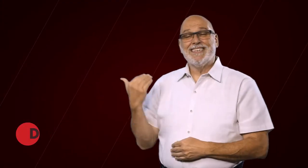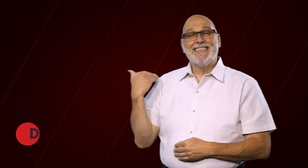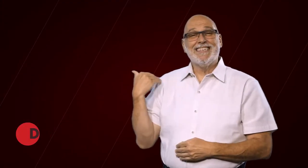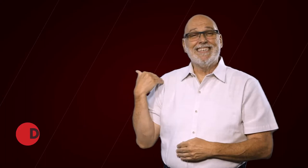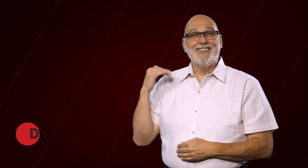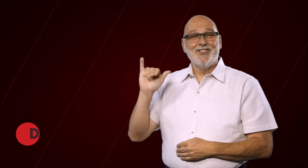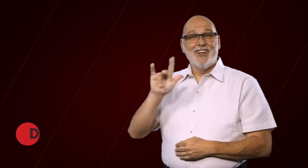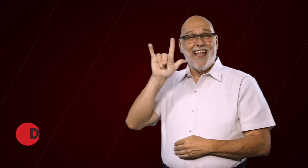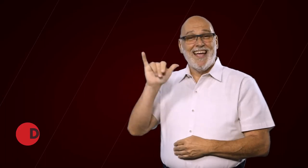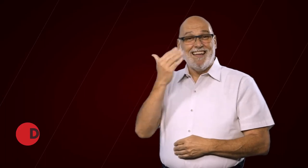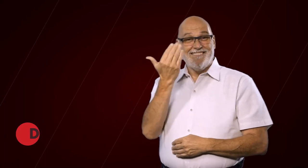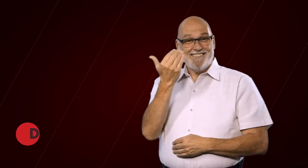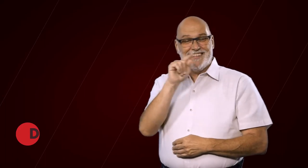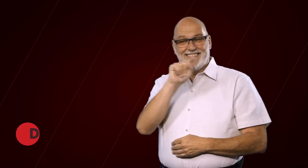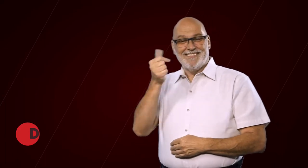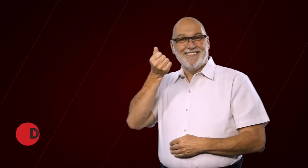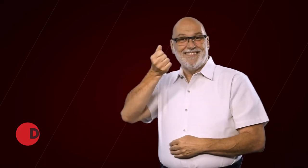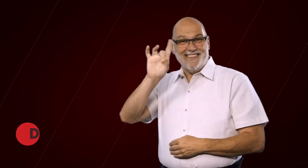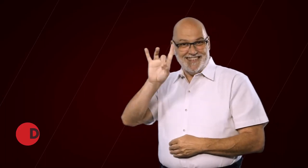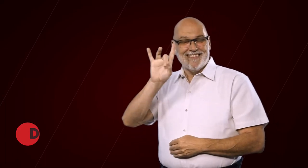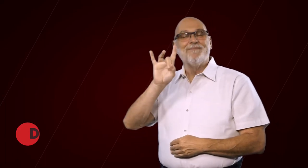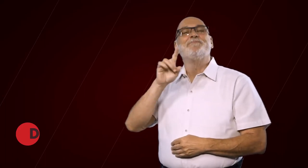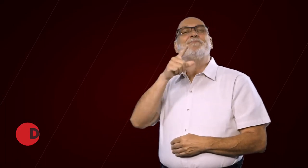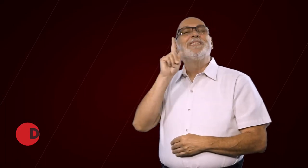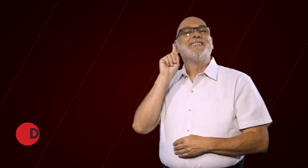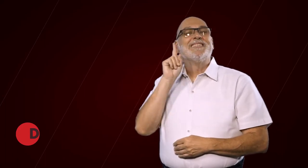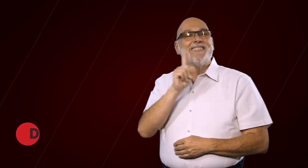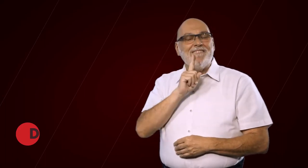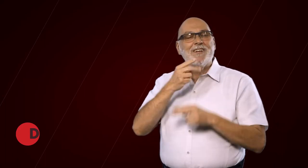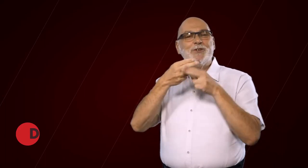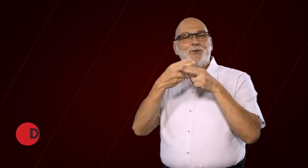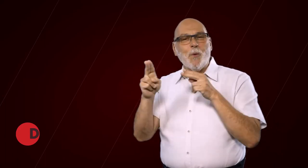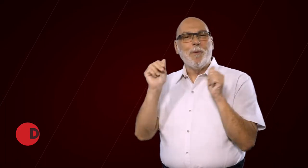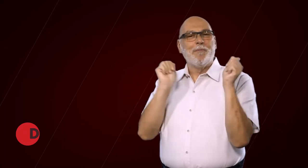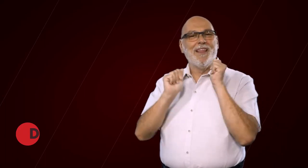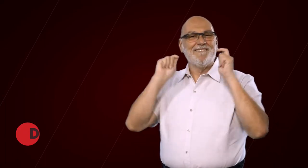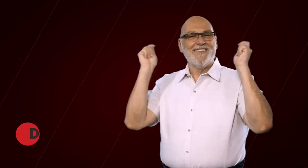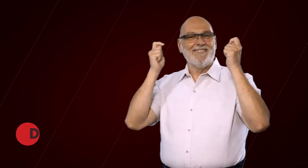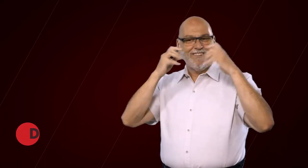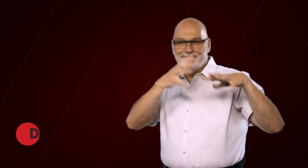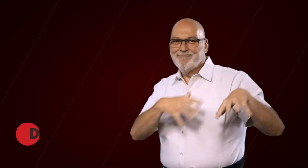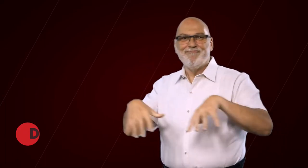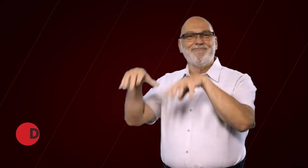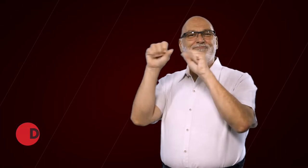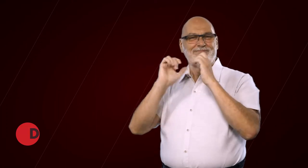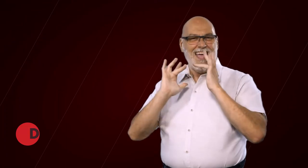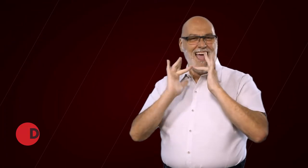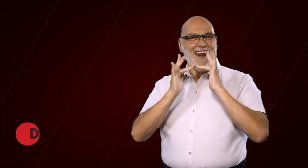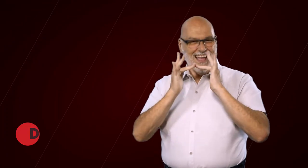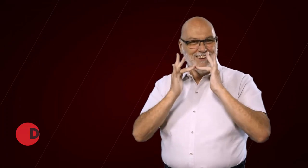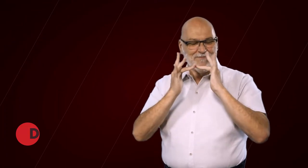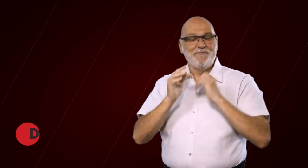[Anselmo]: During the “Deaf Short Play Festival” held online from July 15-18th,